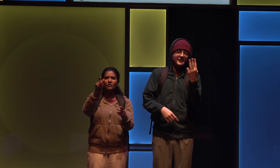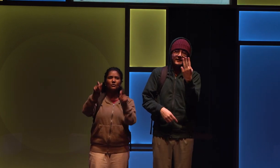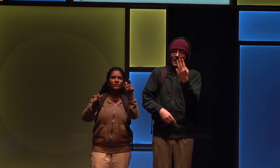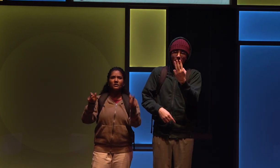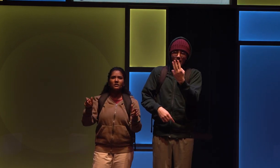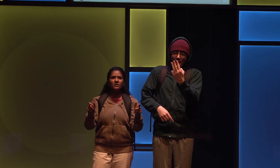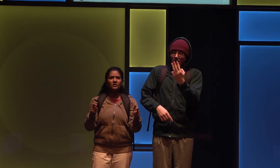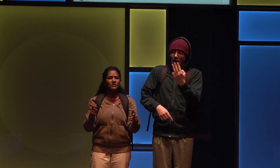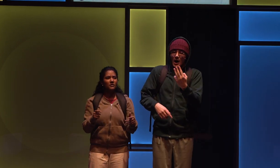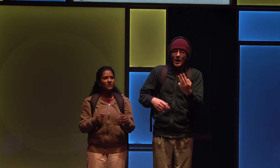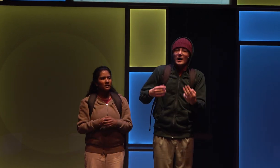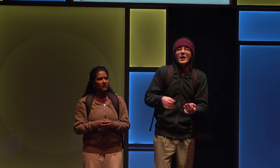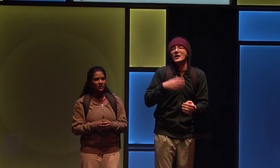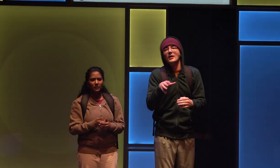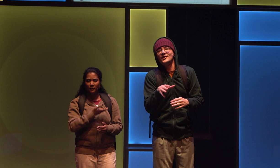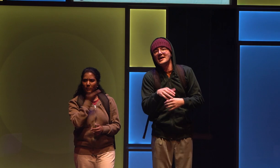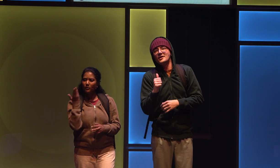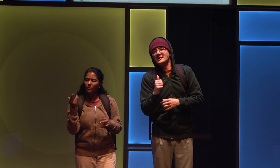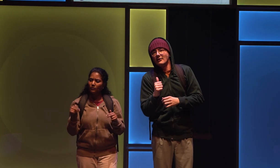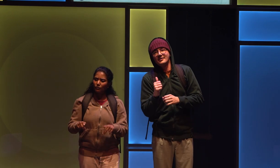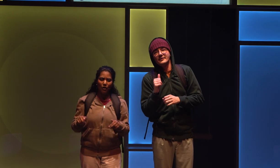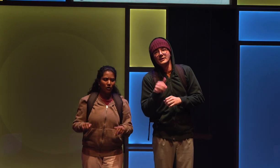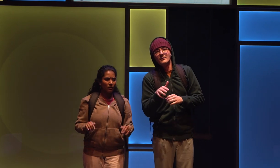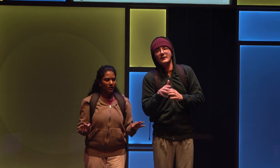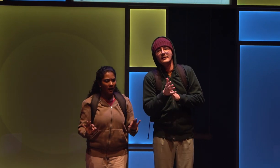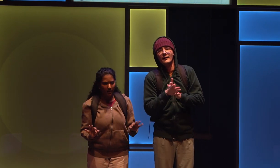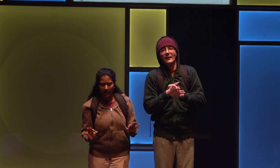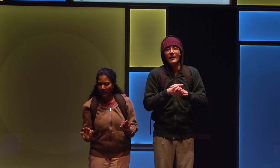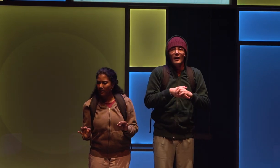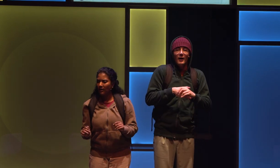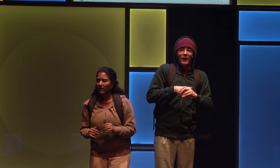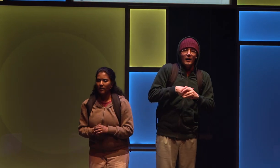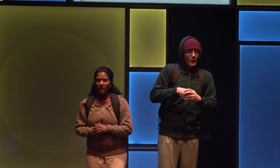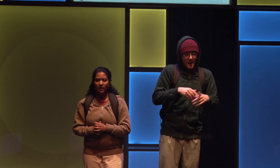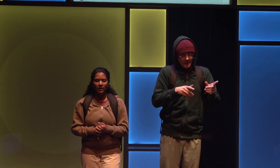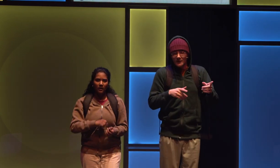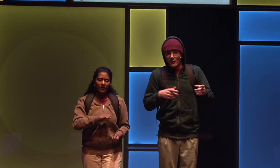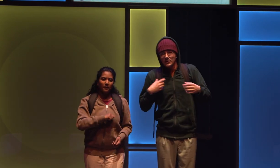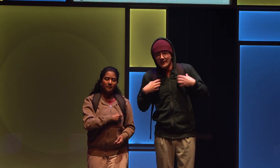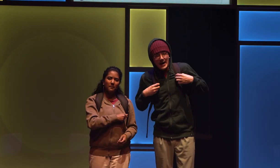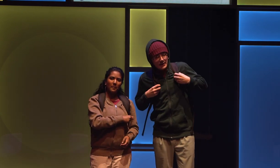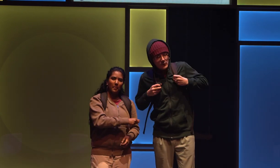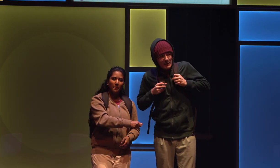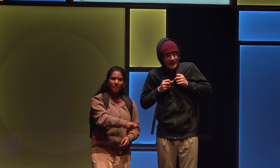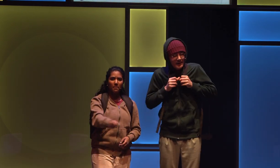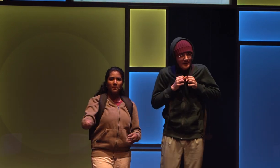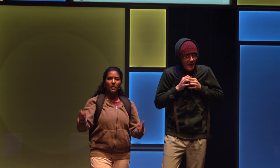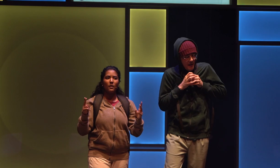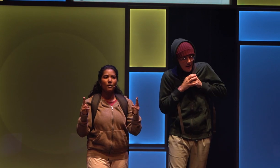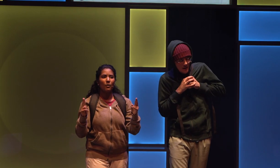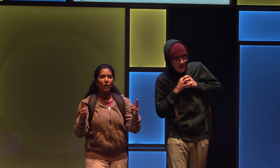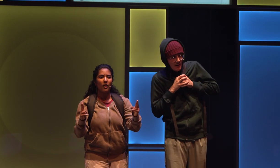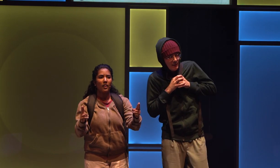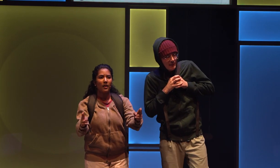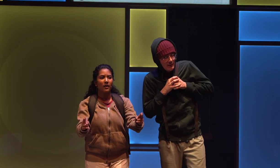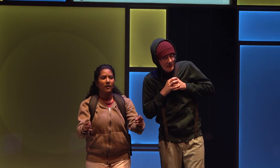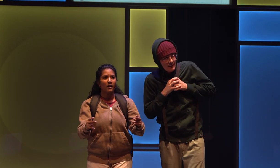students. I can't see any of the dogs mind. We open the door to the main hall.